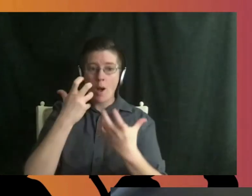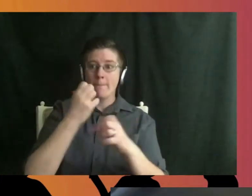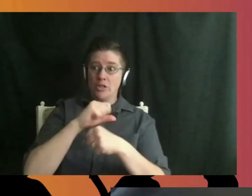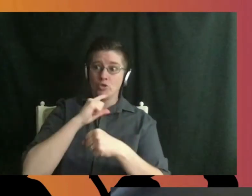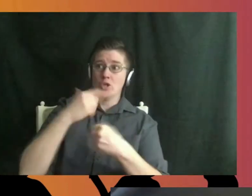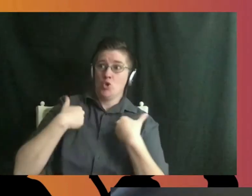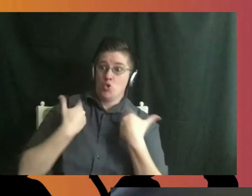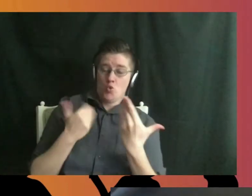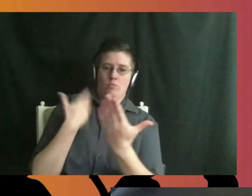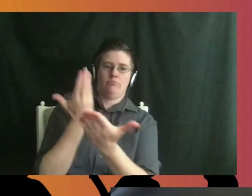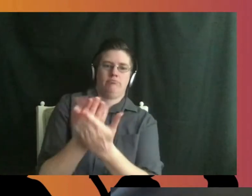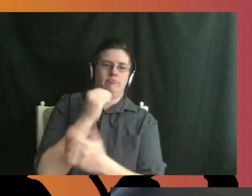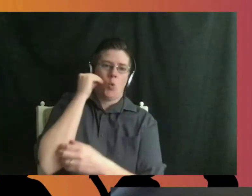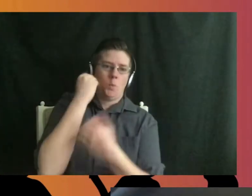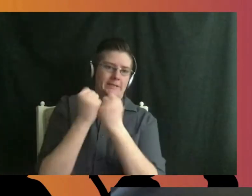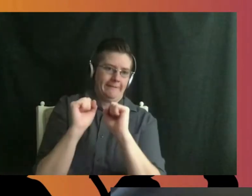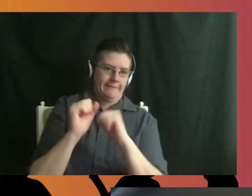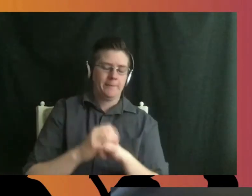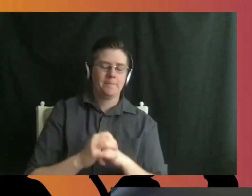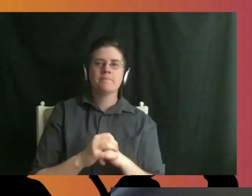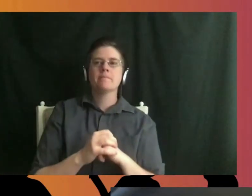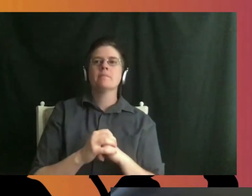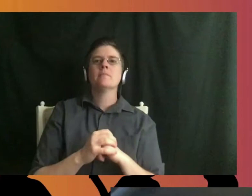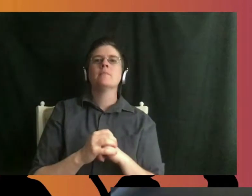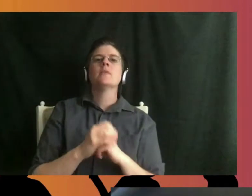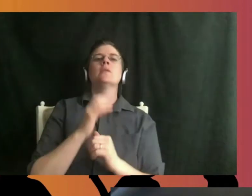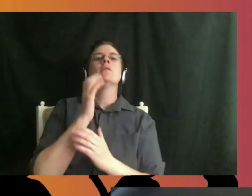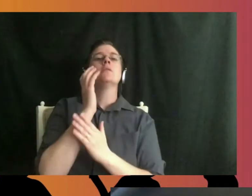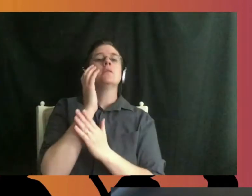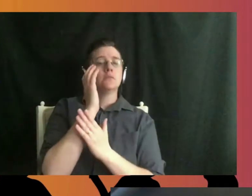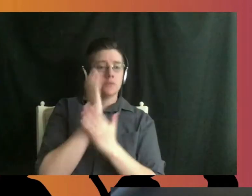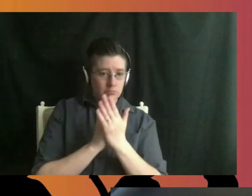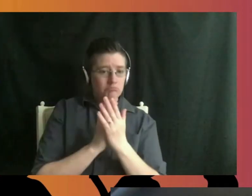there there's groups of folks that believe in protesting in different forms i'm not going